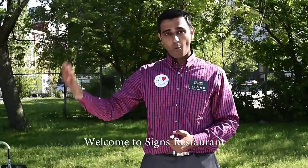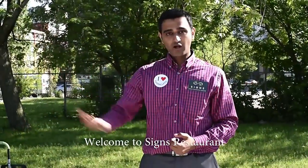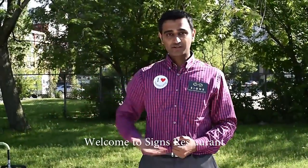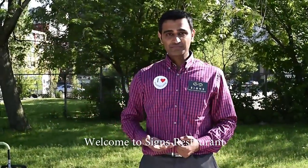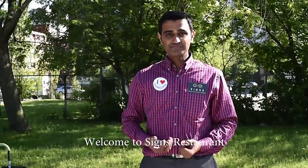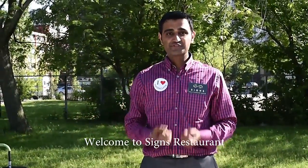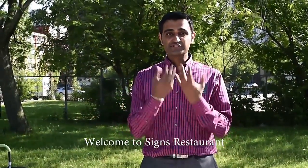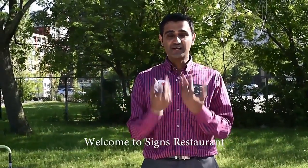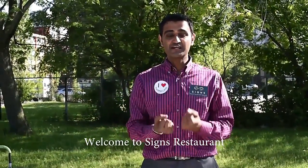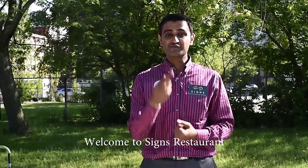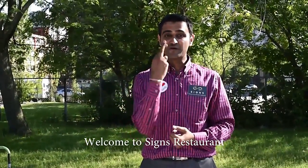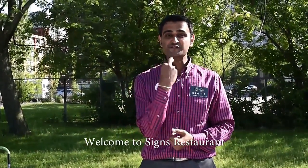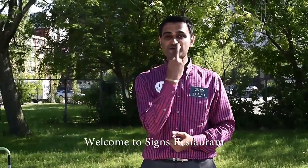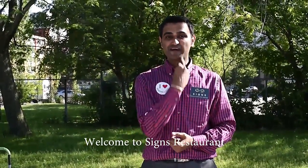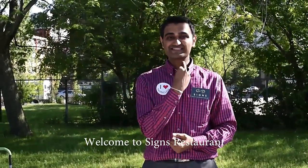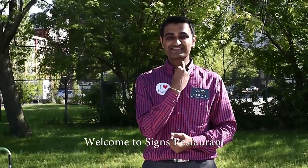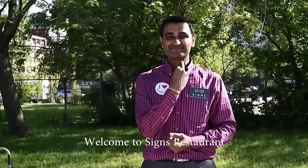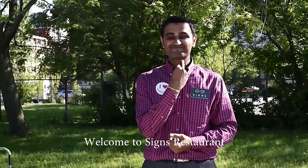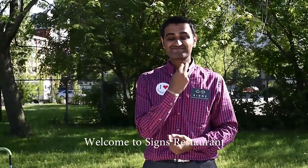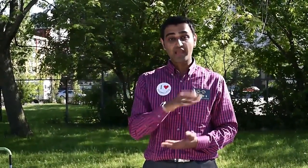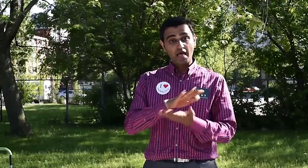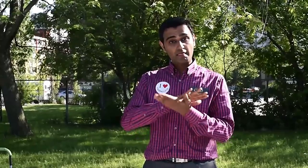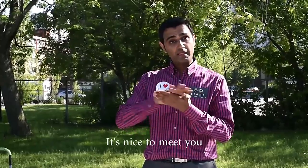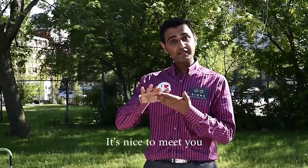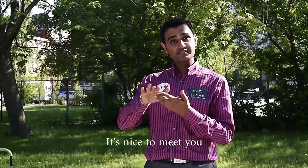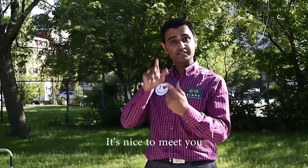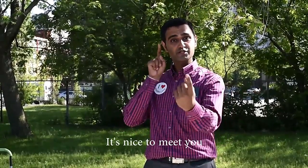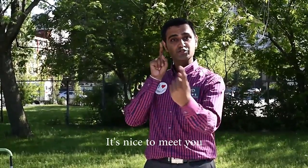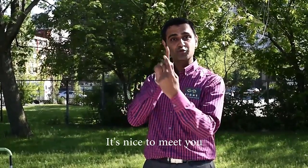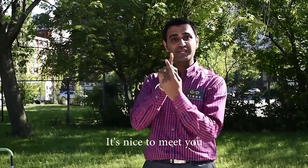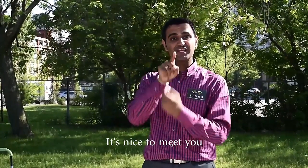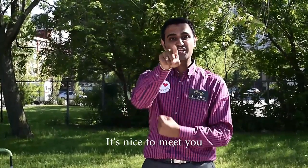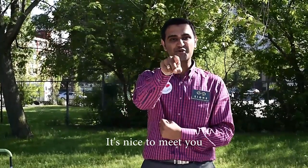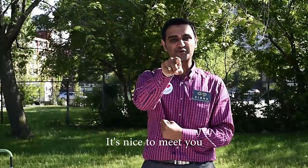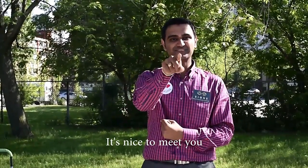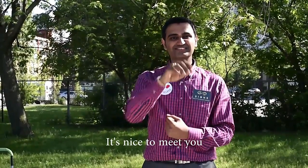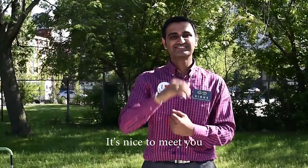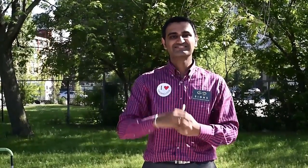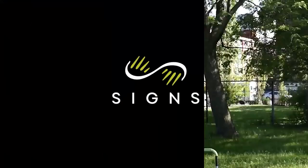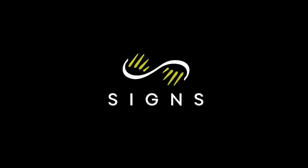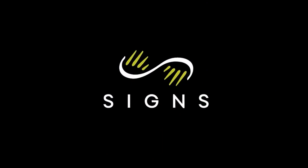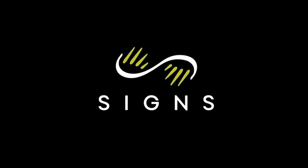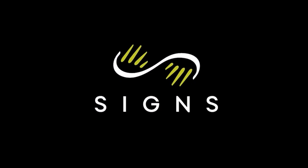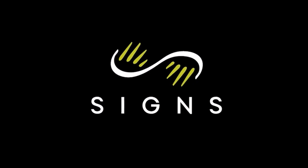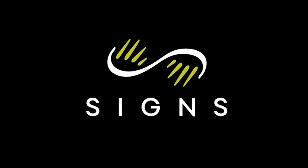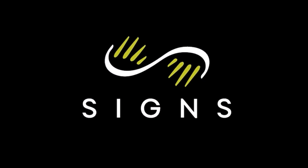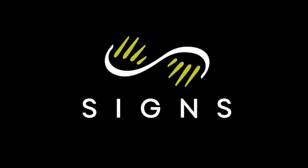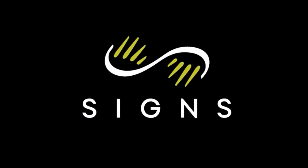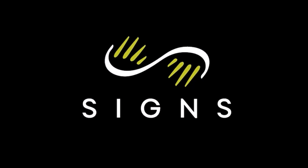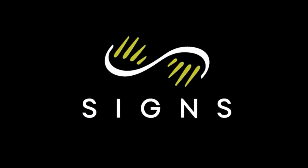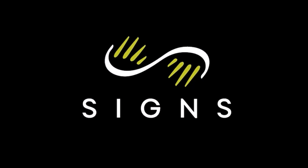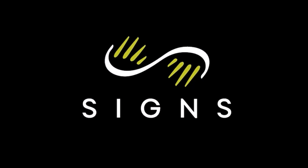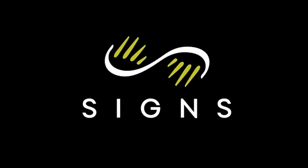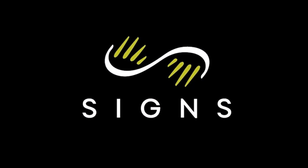He enrolled in ASL classes and began to pursue his business. Two years later, Anjan opened Signs Restaurant: